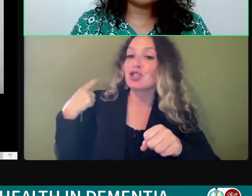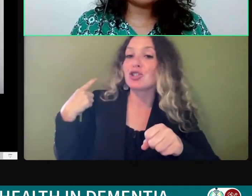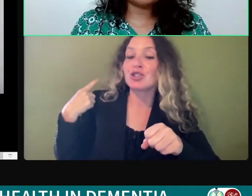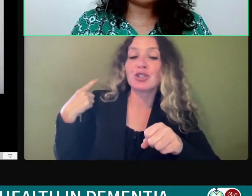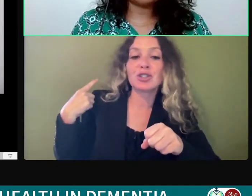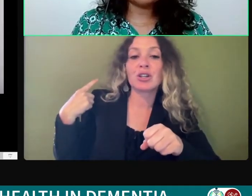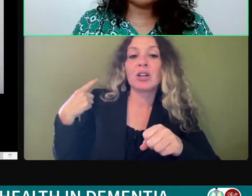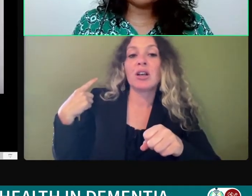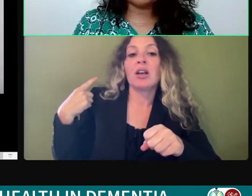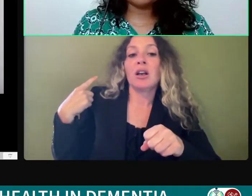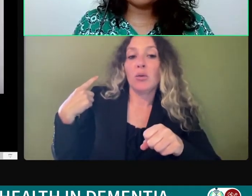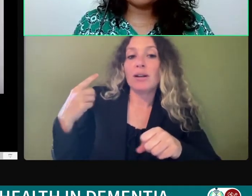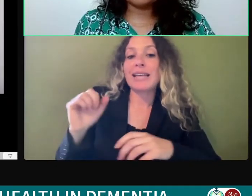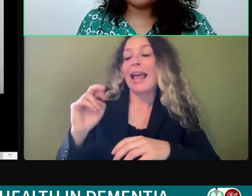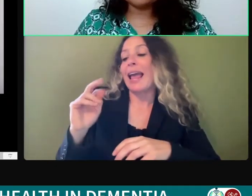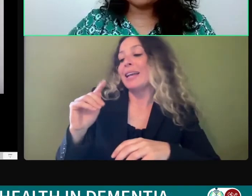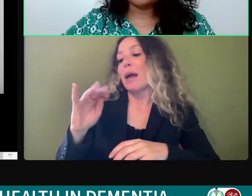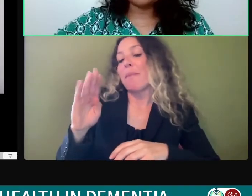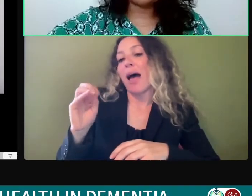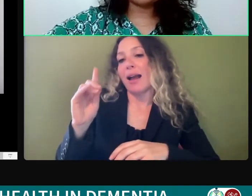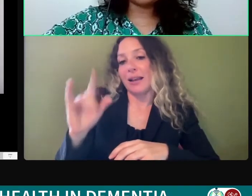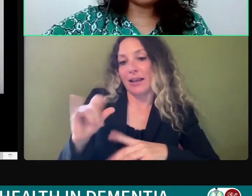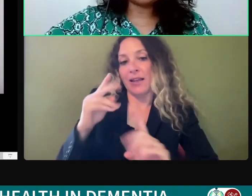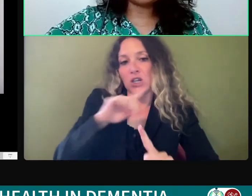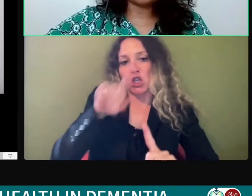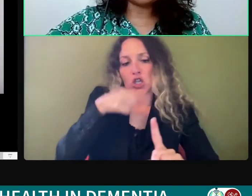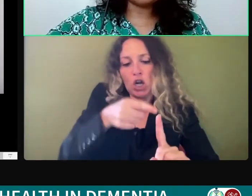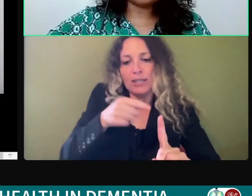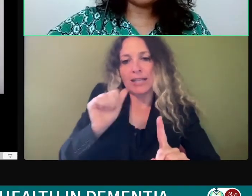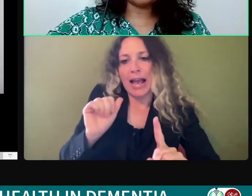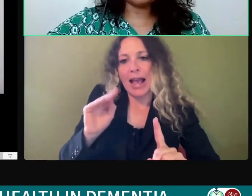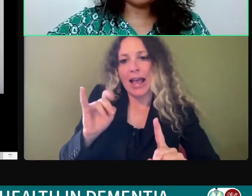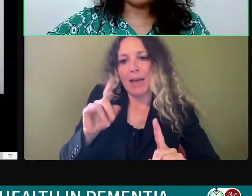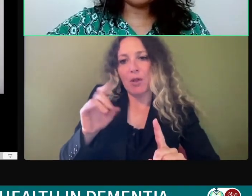and that is one of the proteins that builds up in people with Alzheimer's disease.